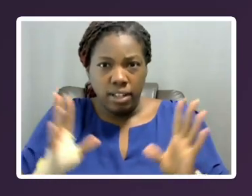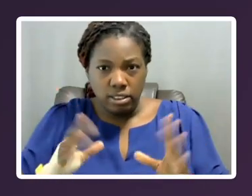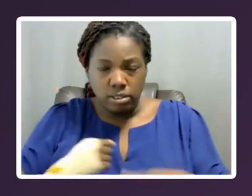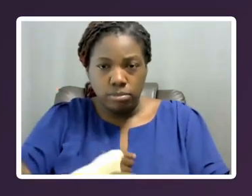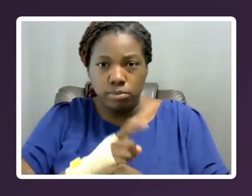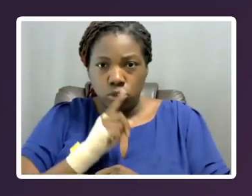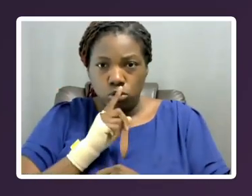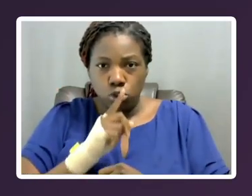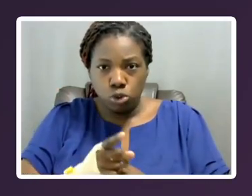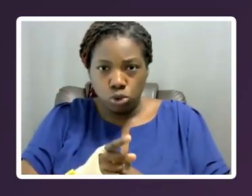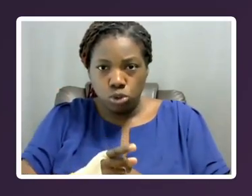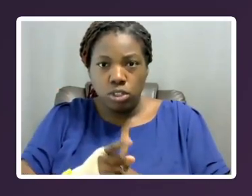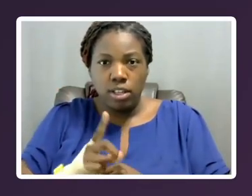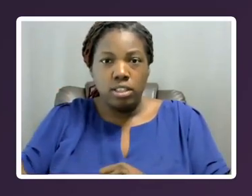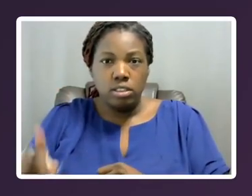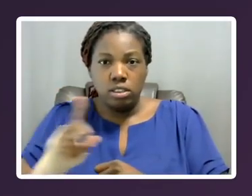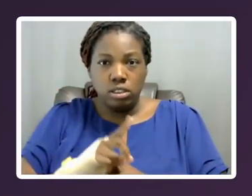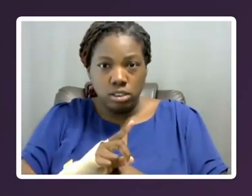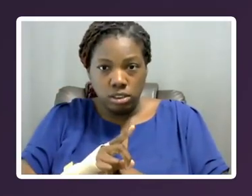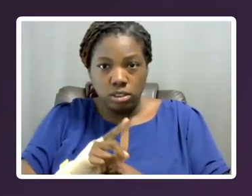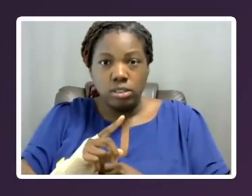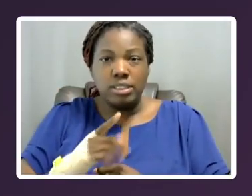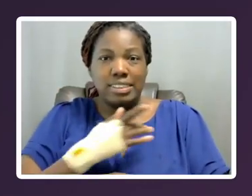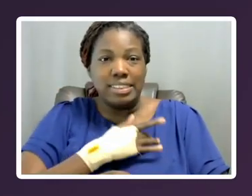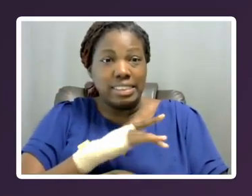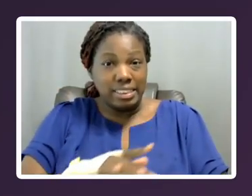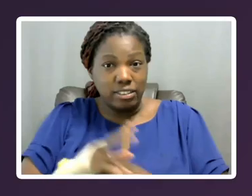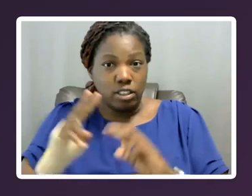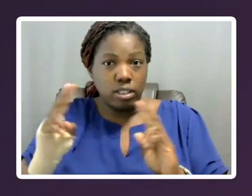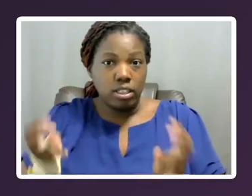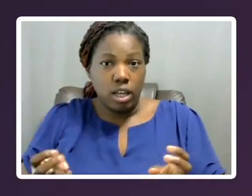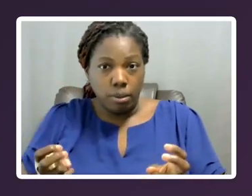that they were being sensitive to the topic, taking the topic seriously, and wanting to